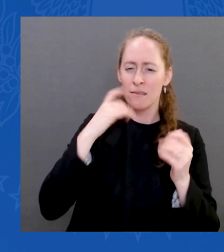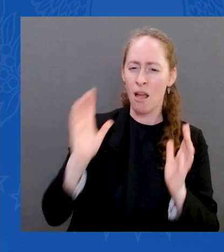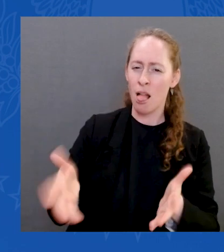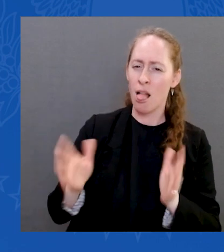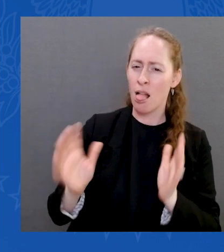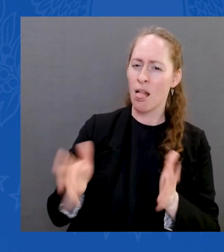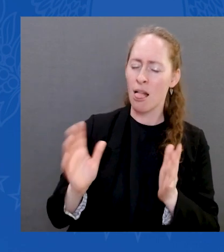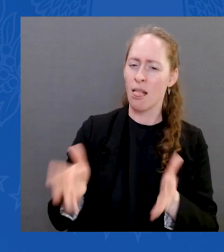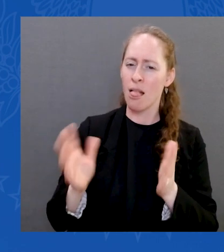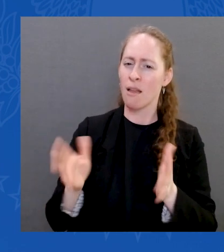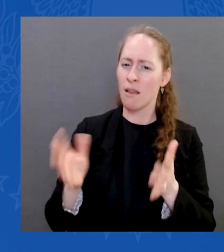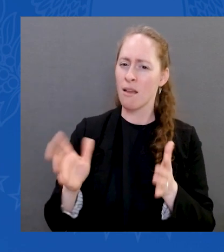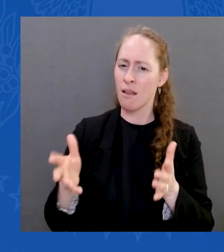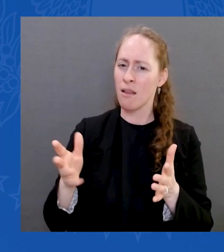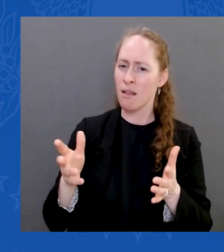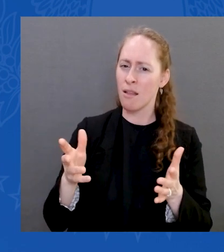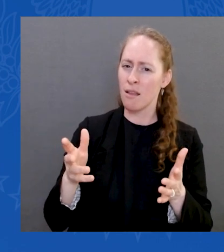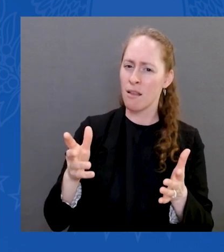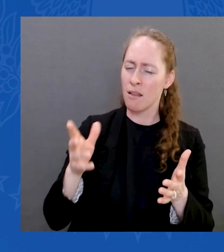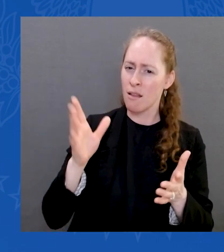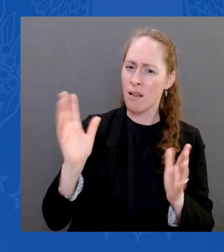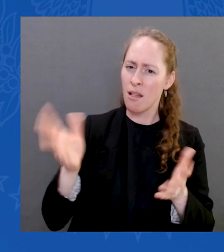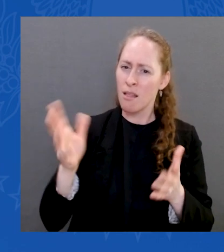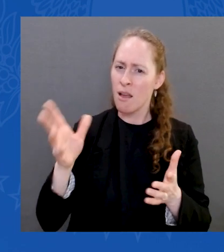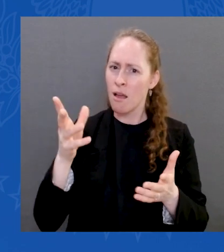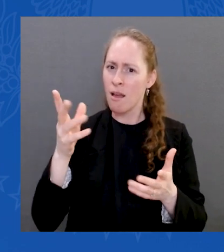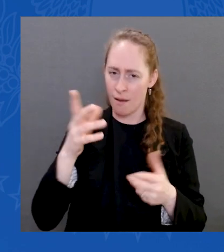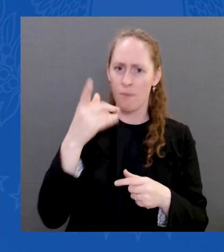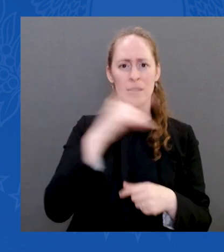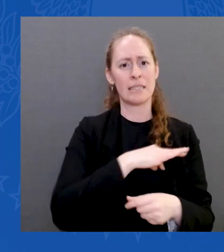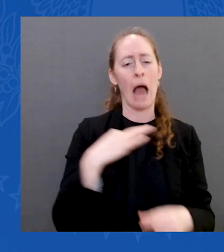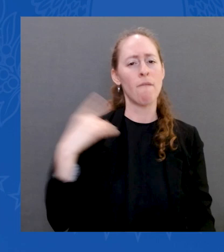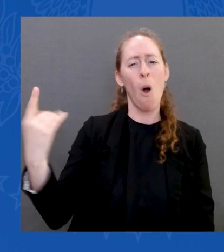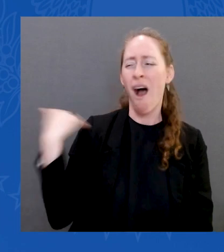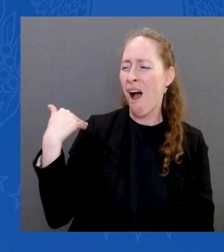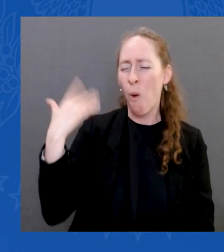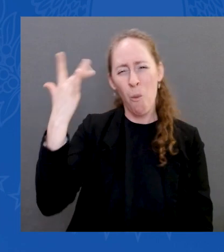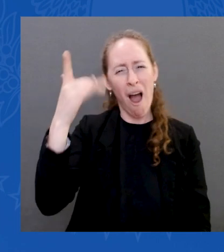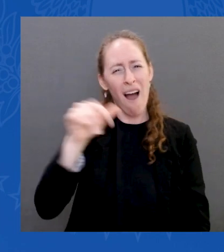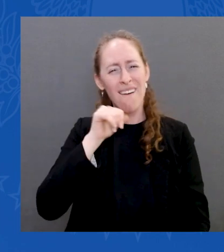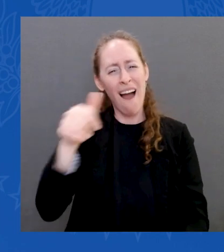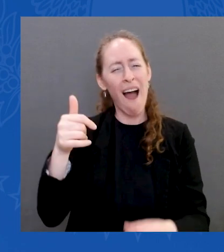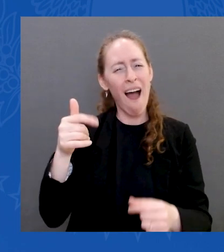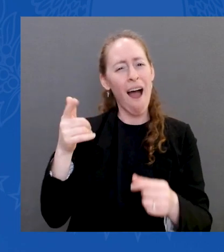But I remember -- I truly remember -- and we were talking about it on the way over --